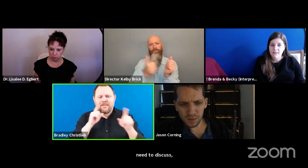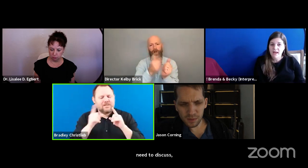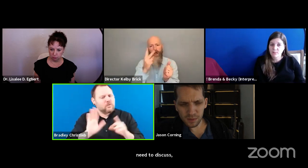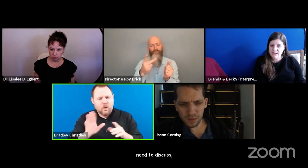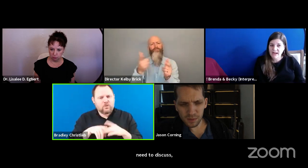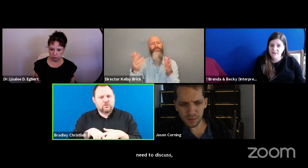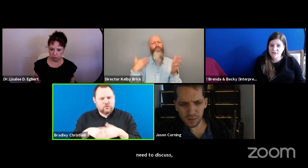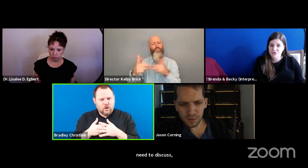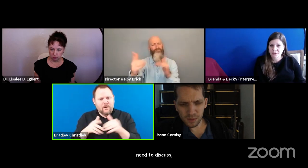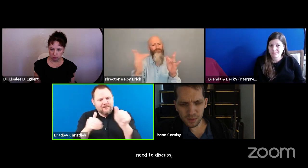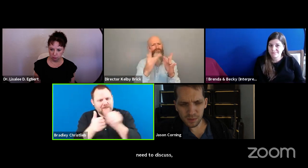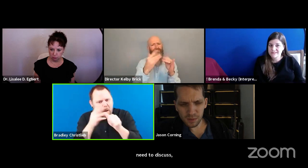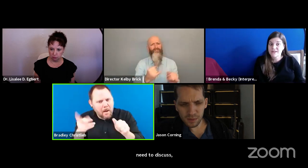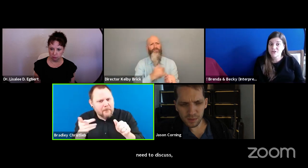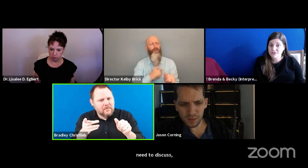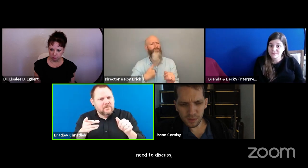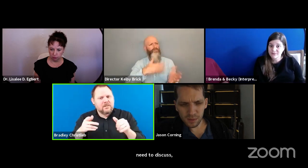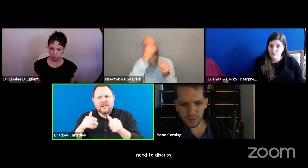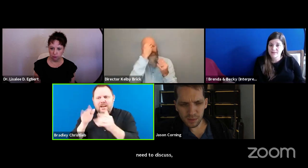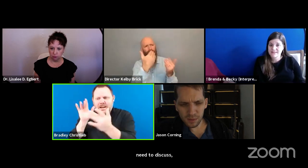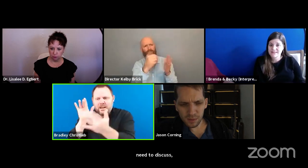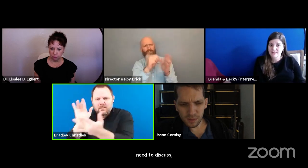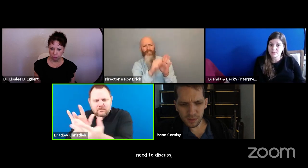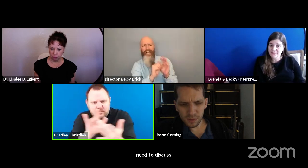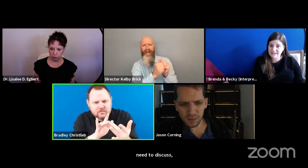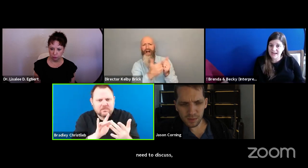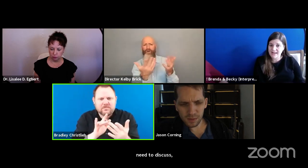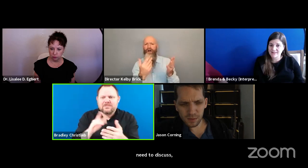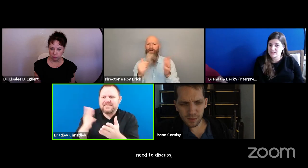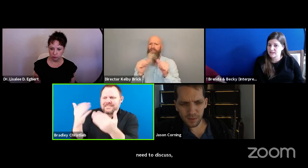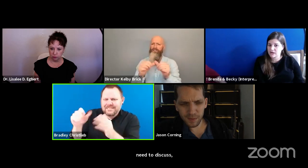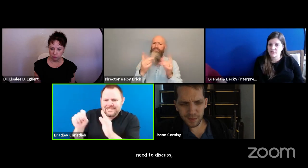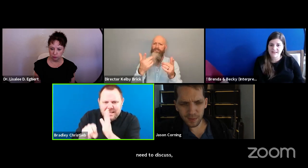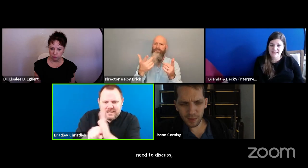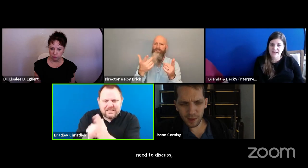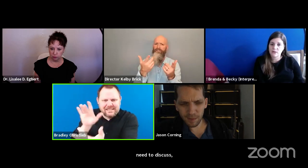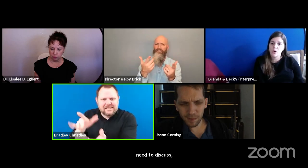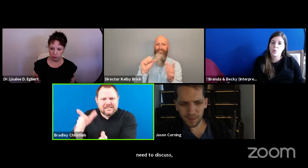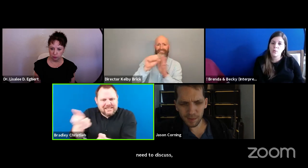And we can have an interim discussion before the December meeting and clarify exactly what